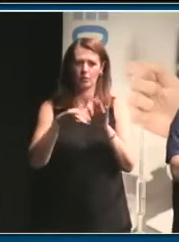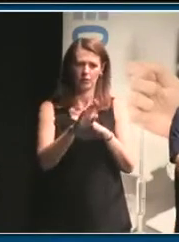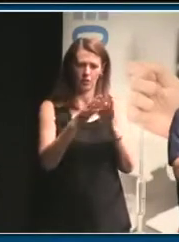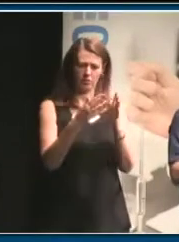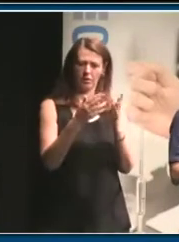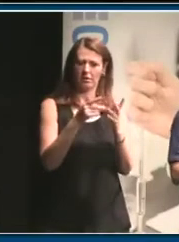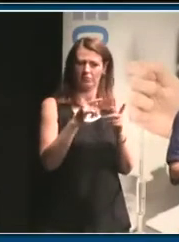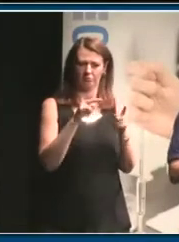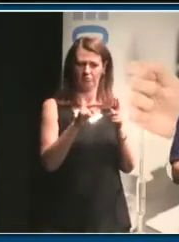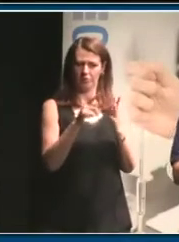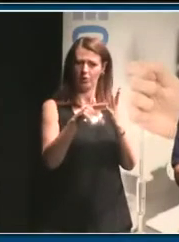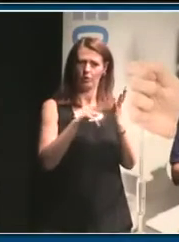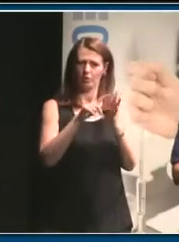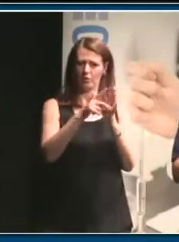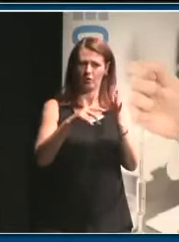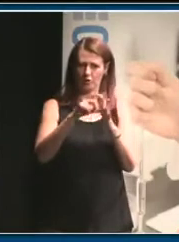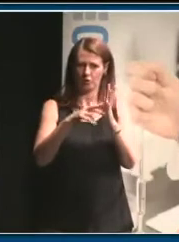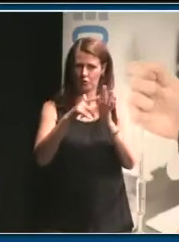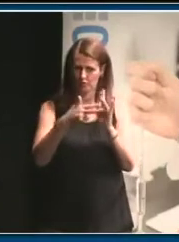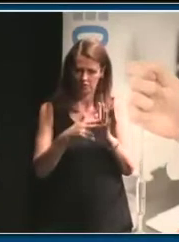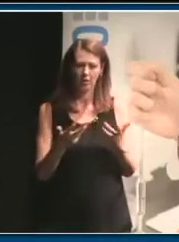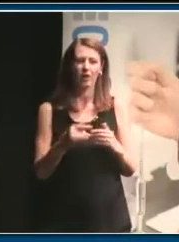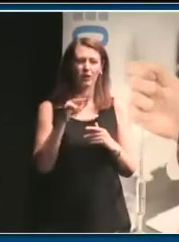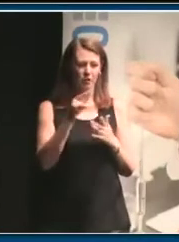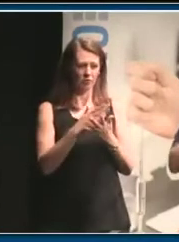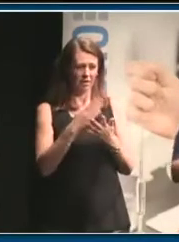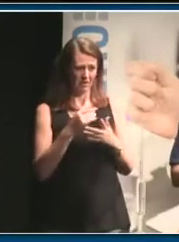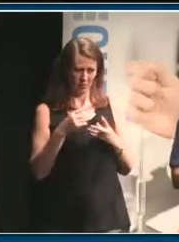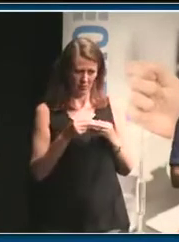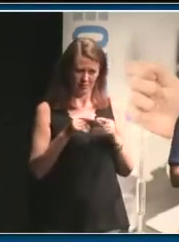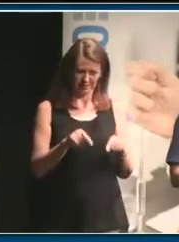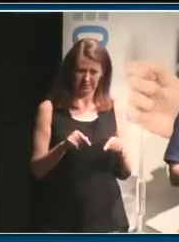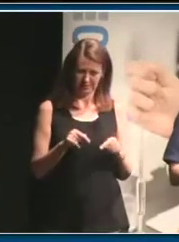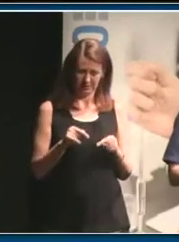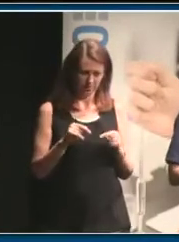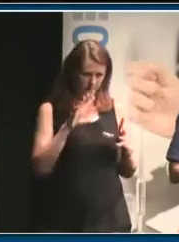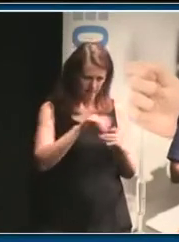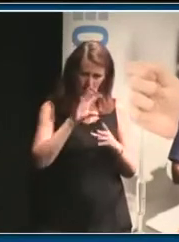So as a practicing chemist I’ve kind of dabbled in a little bit all of the different aspects